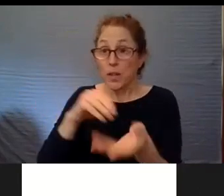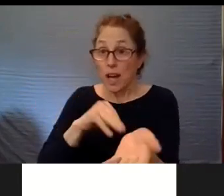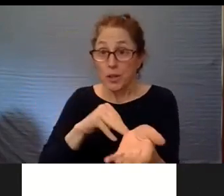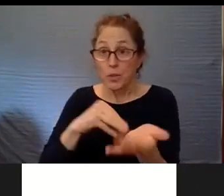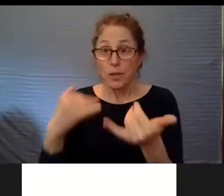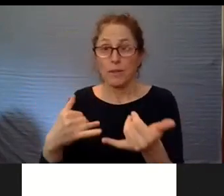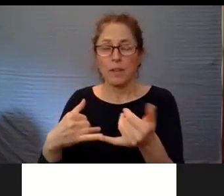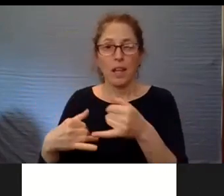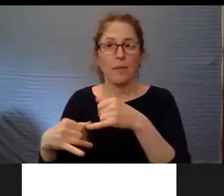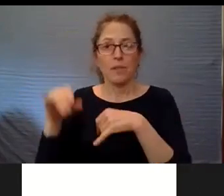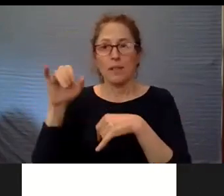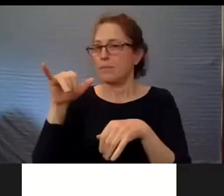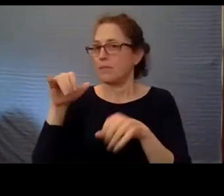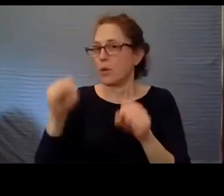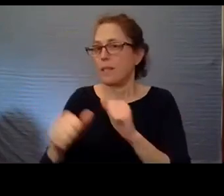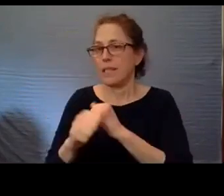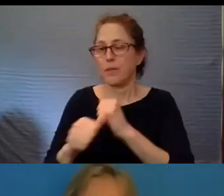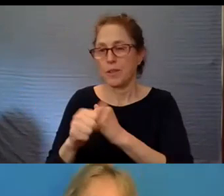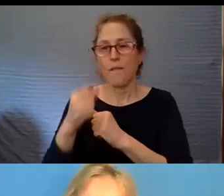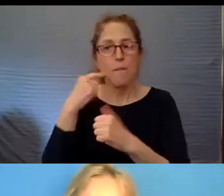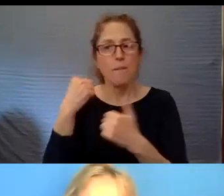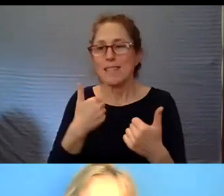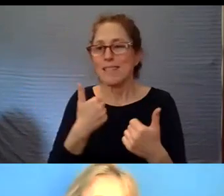that could be dangerous for myself, for my family.